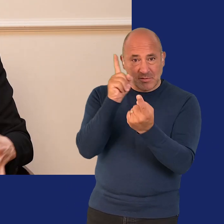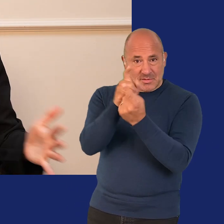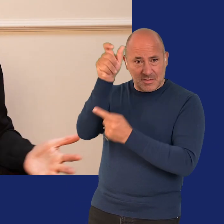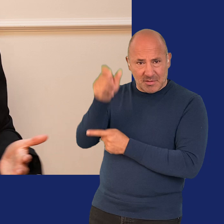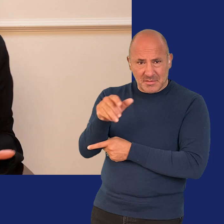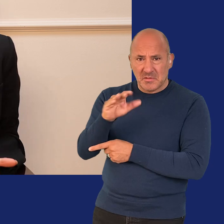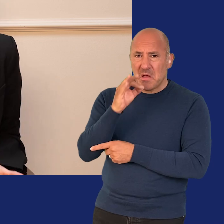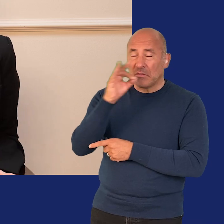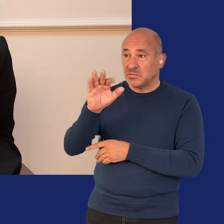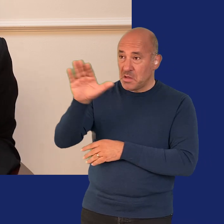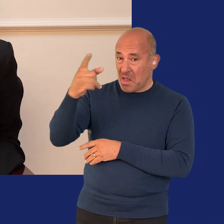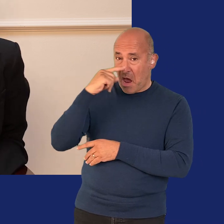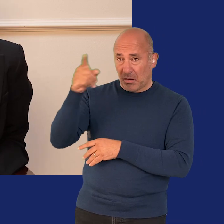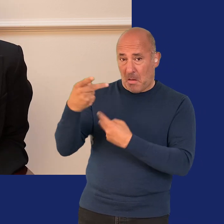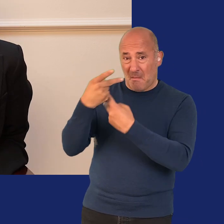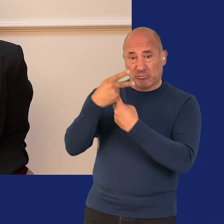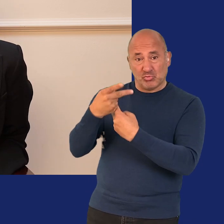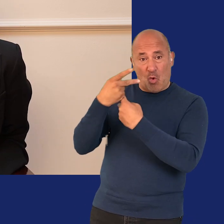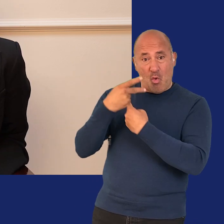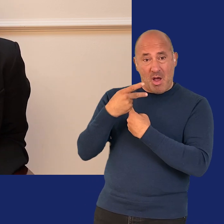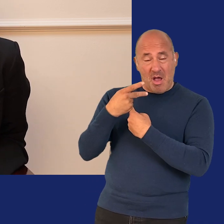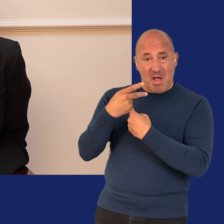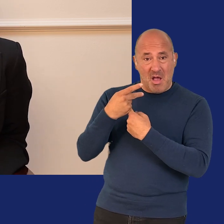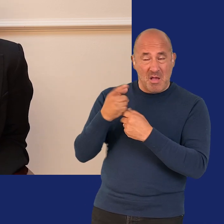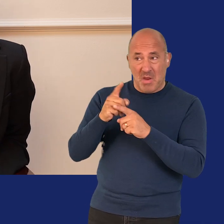if they can mentor you, if they can be available to kind of help and, and,